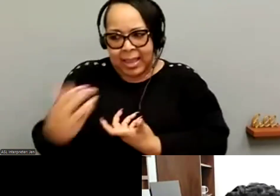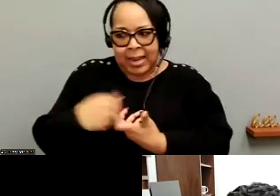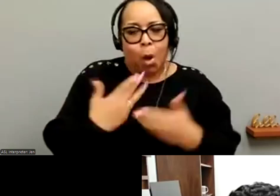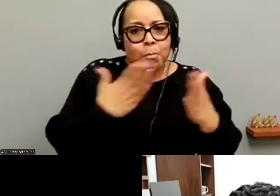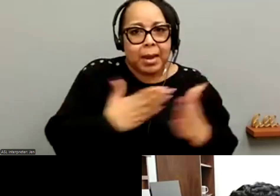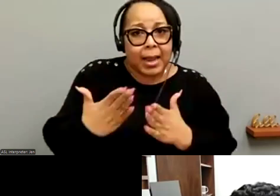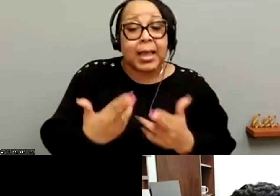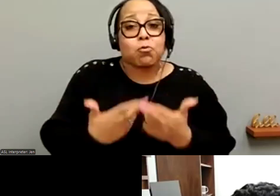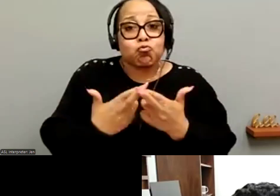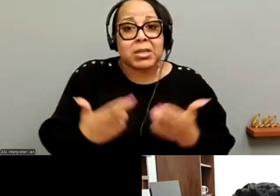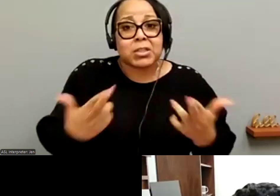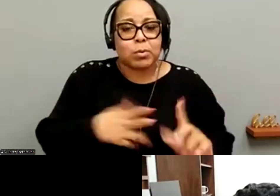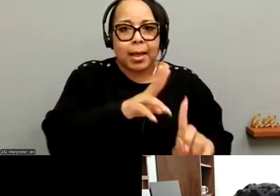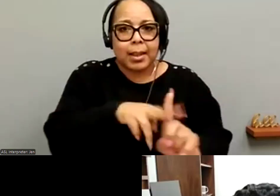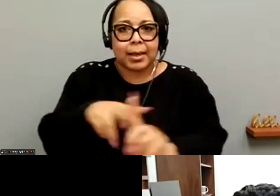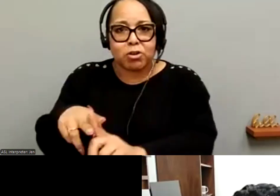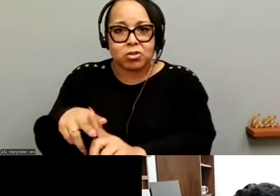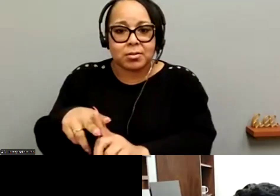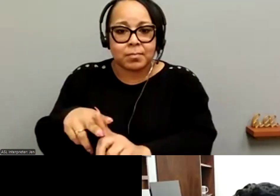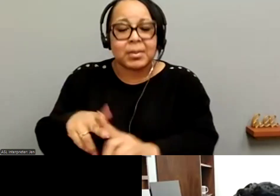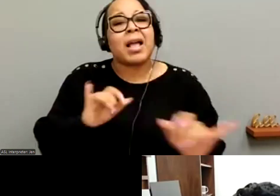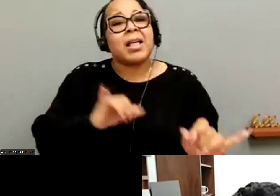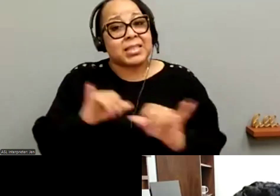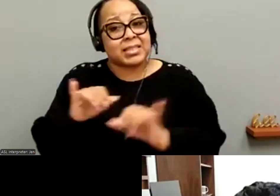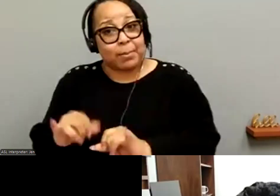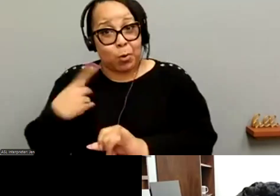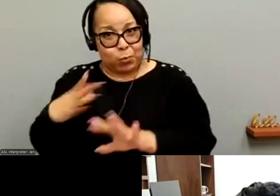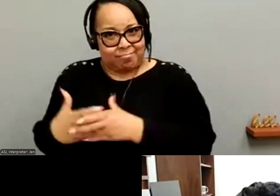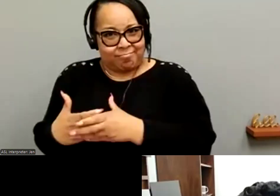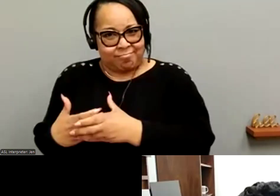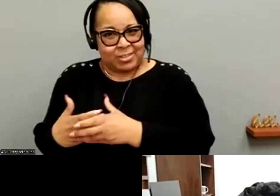13:14:41 allocation. And the same way we 13:14:44 stood together on that fall